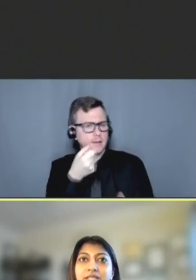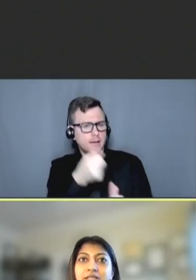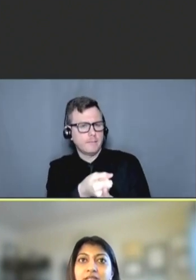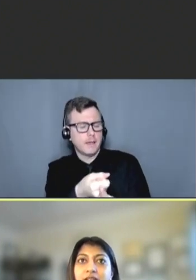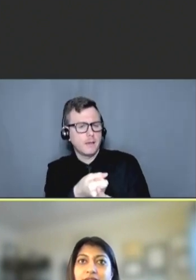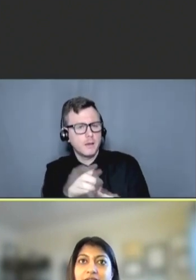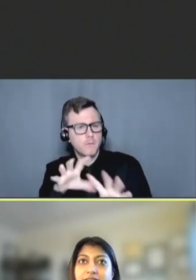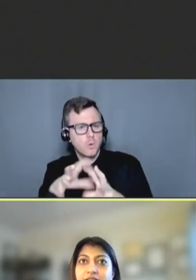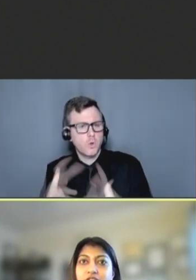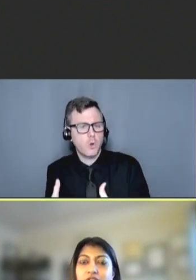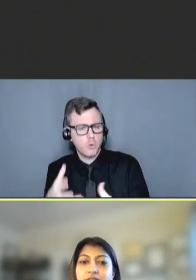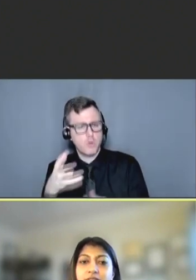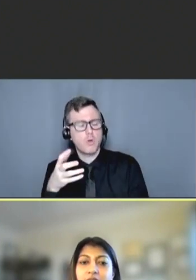adult vaccinations.